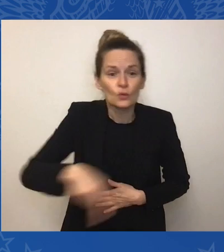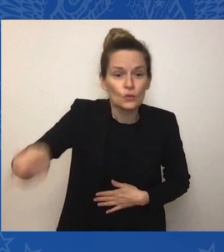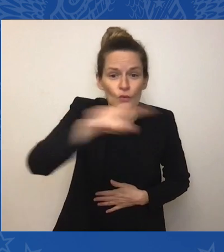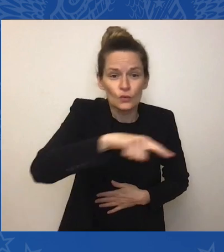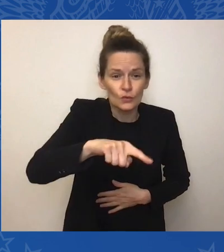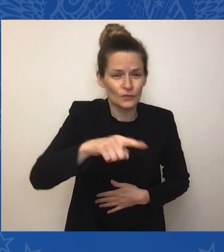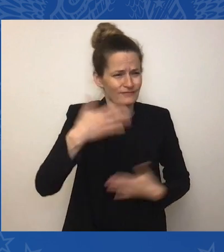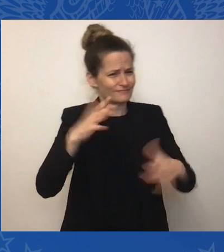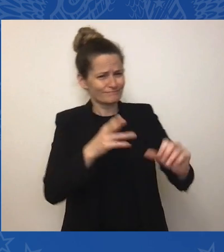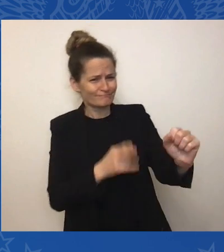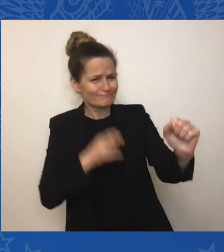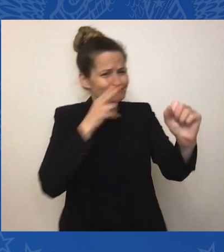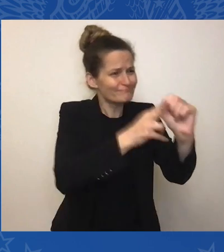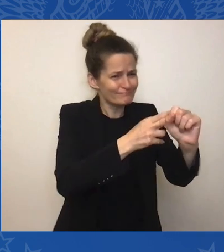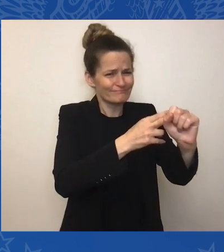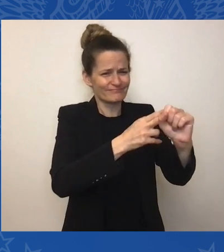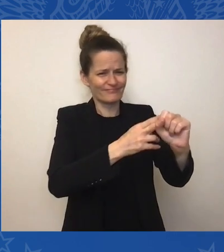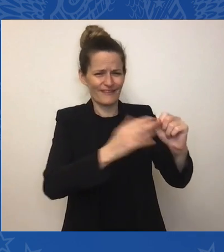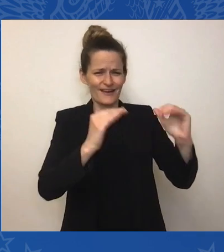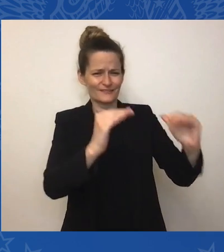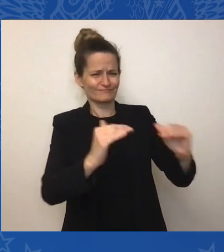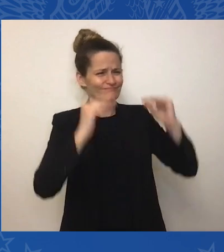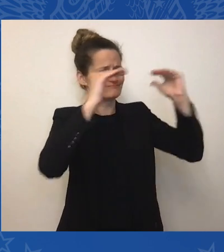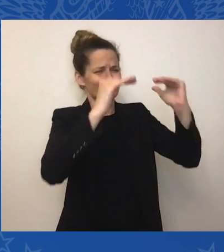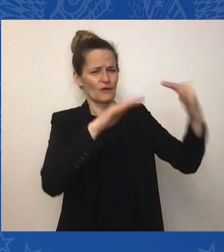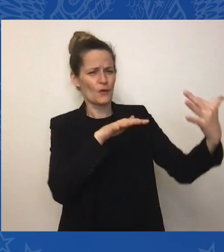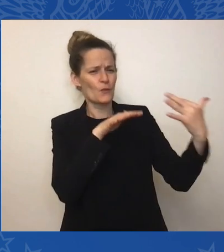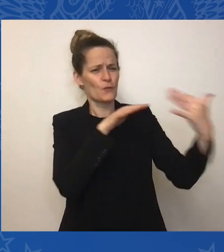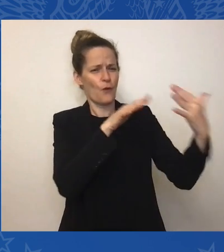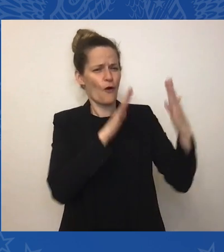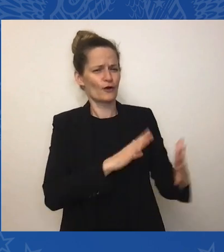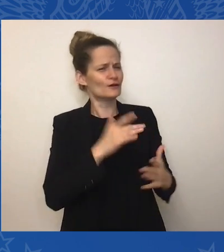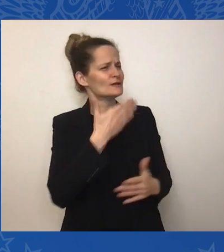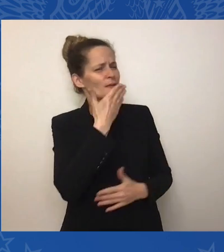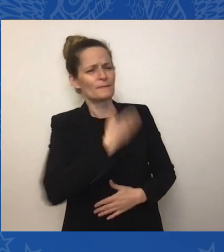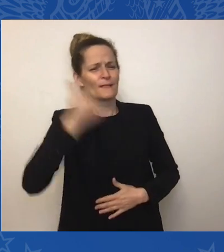and that's not hyperbole; that's literally true. So thank you, thank you, thank you.